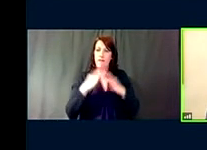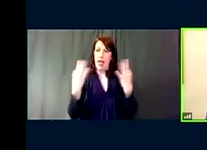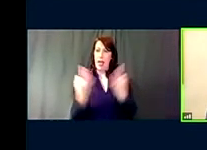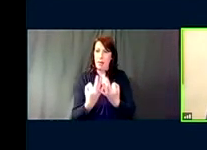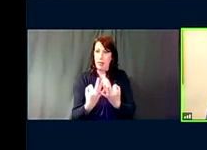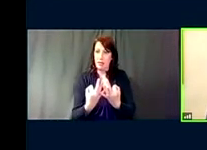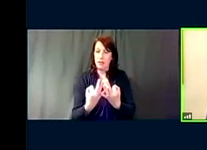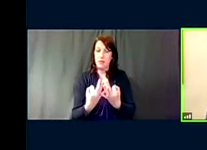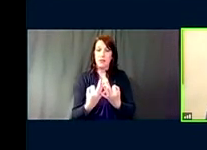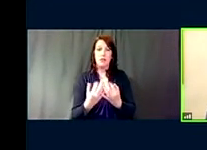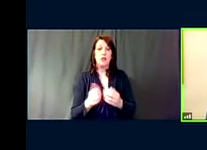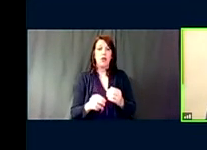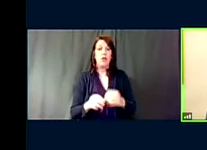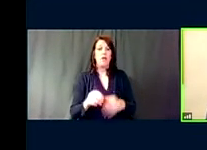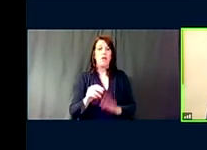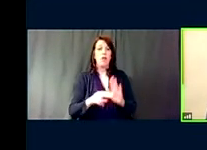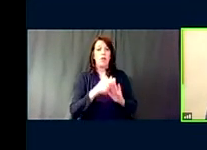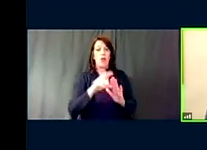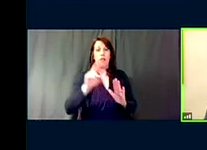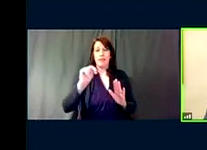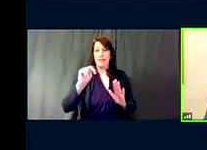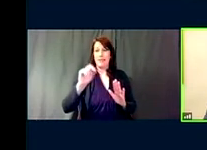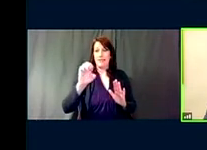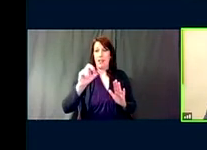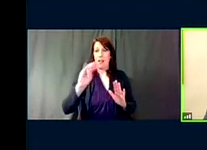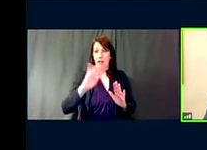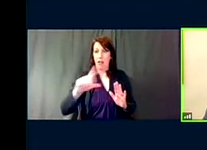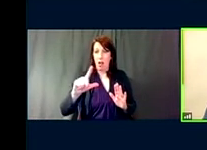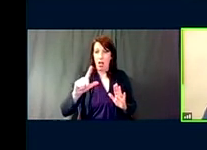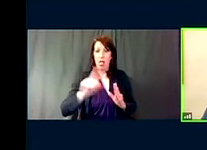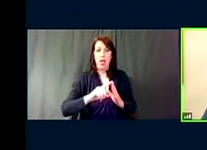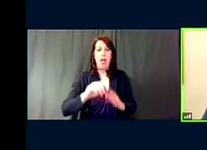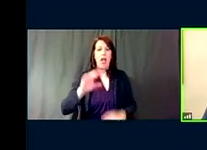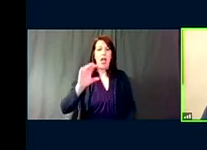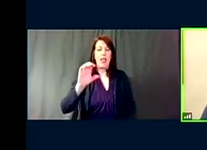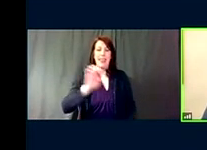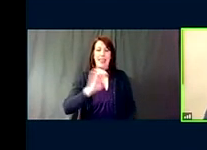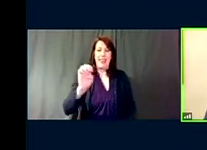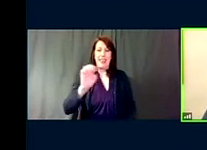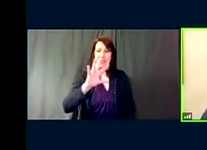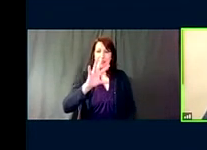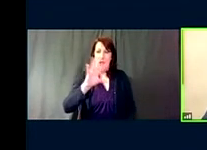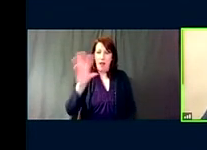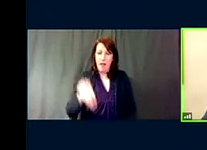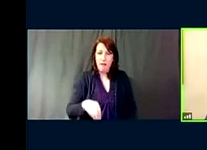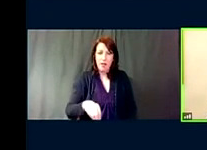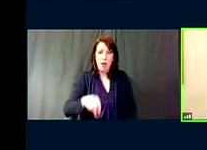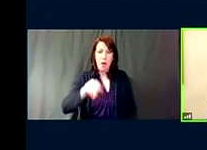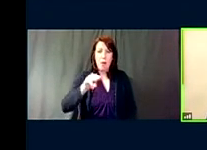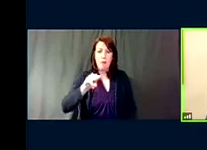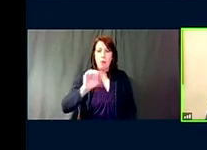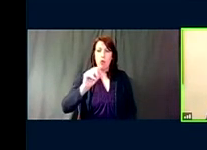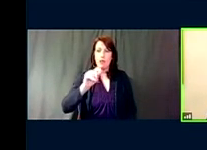AND SO FOR THE MOST PART